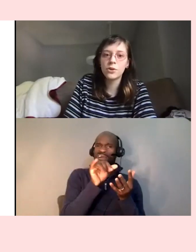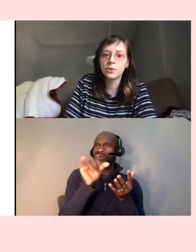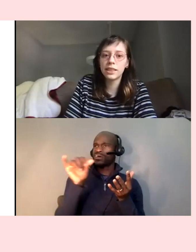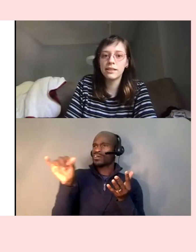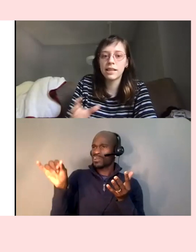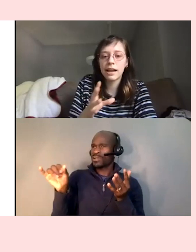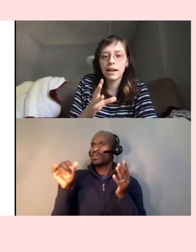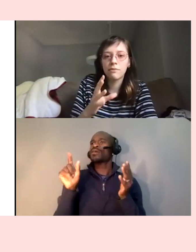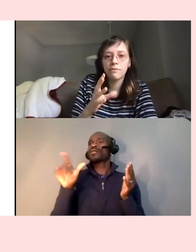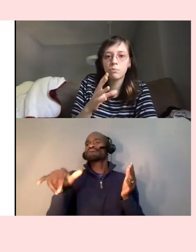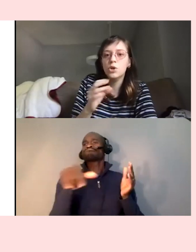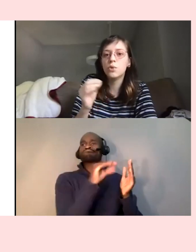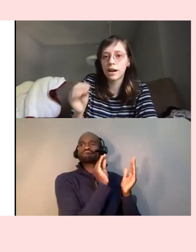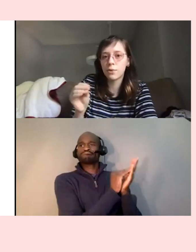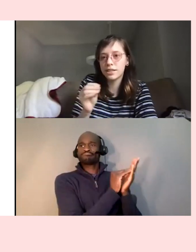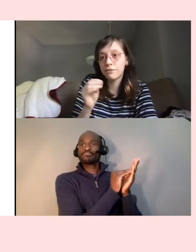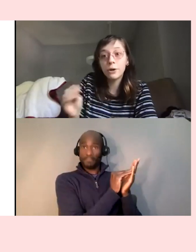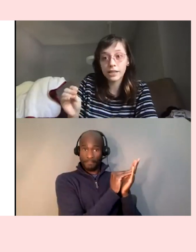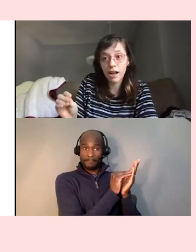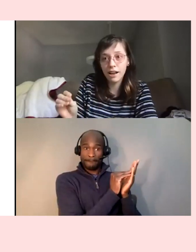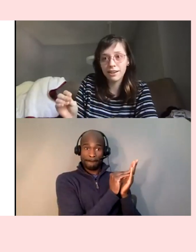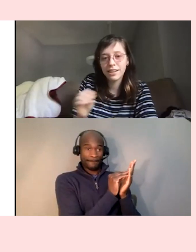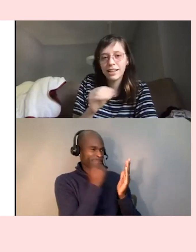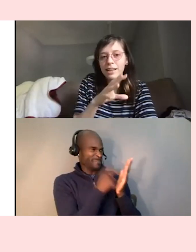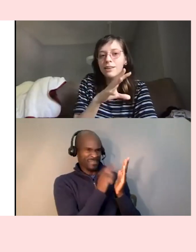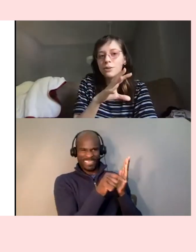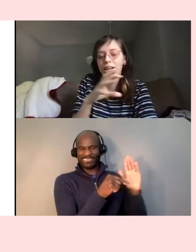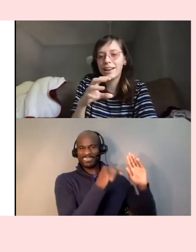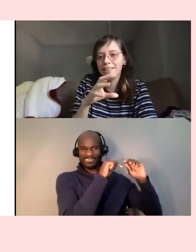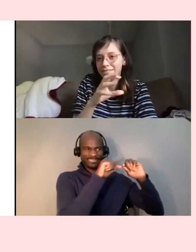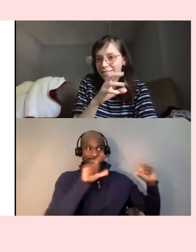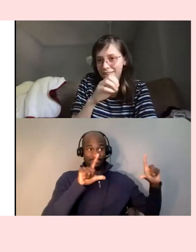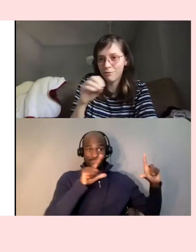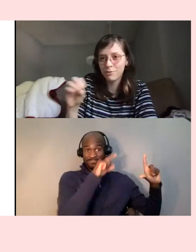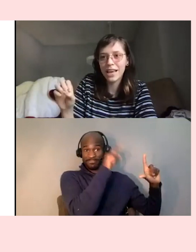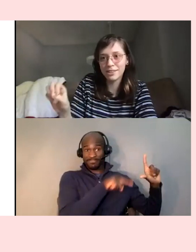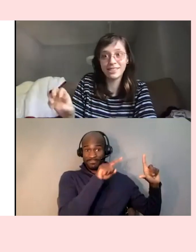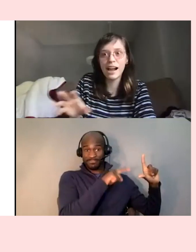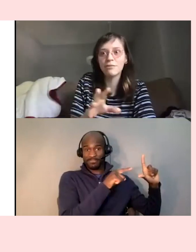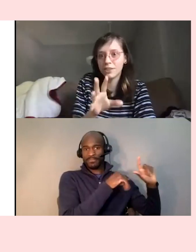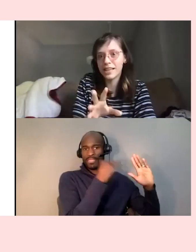those were the things that I knew that I wanted to focus on in creating the later design for this